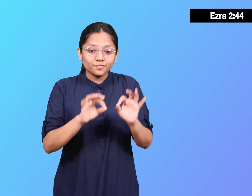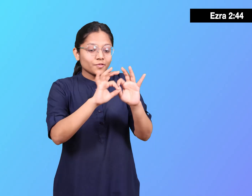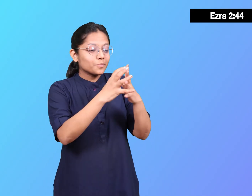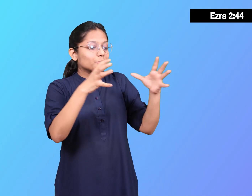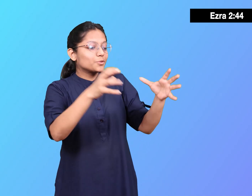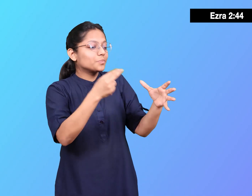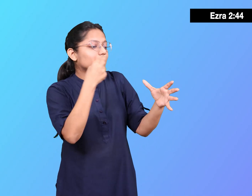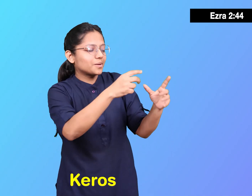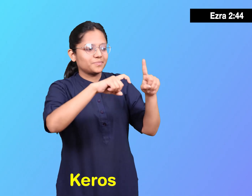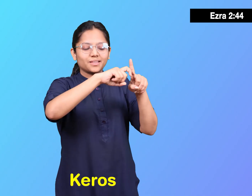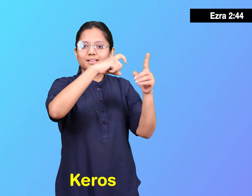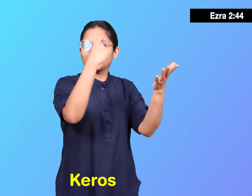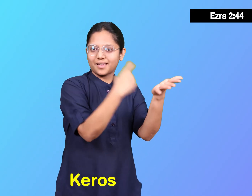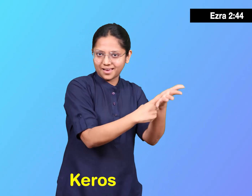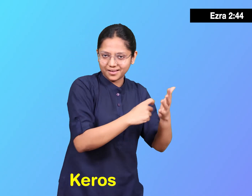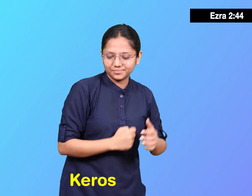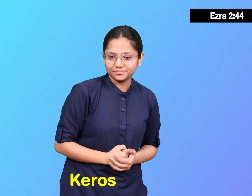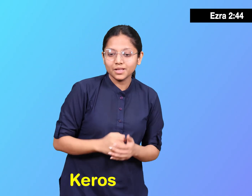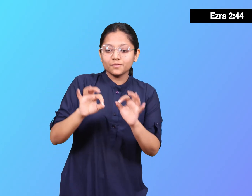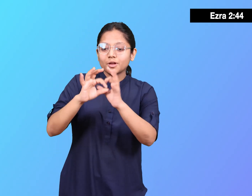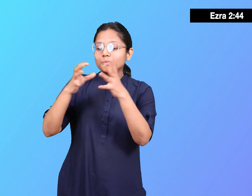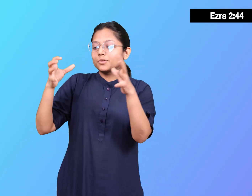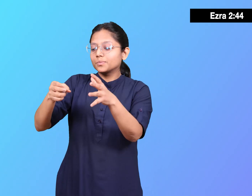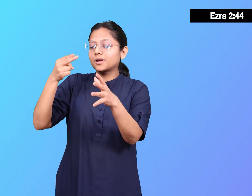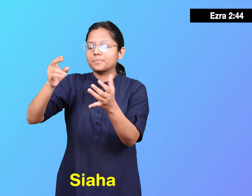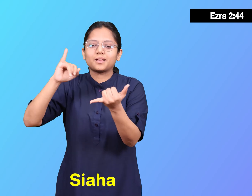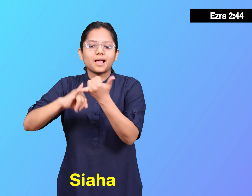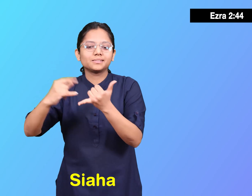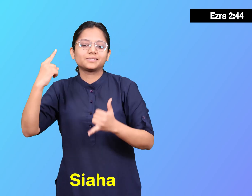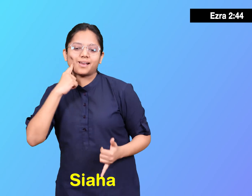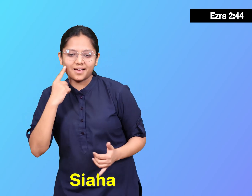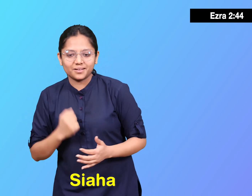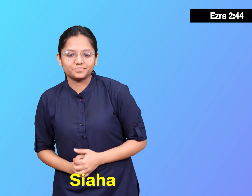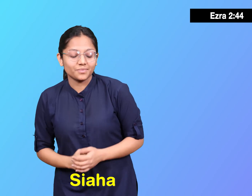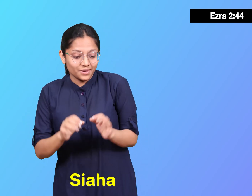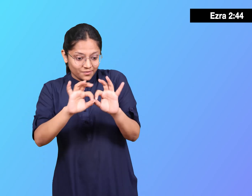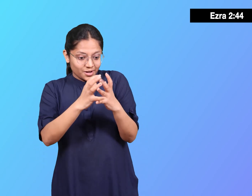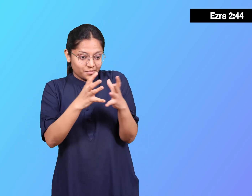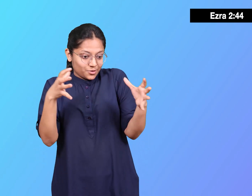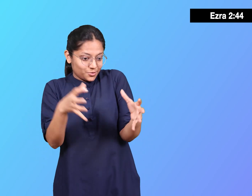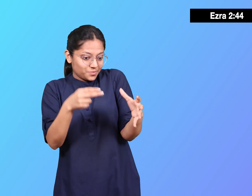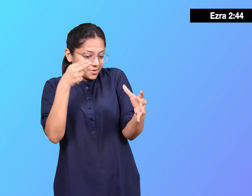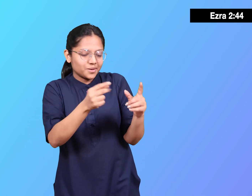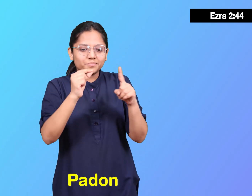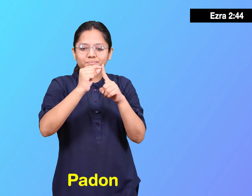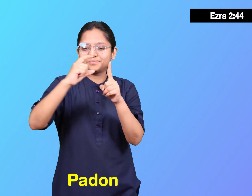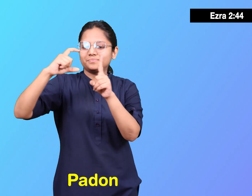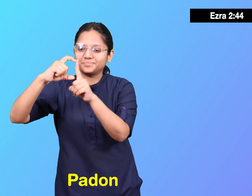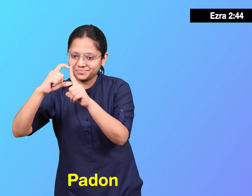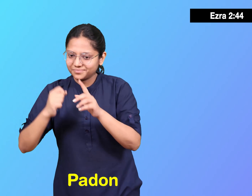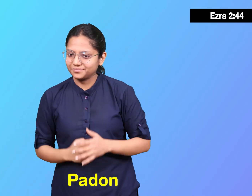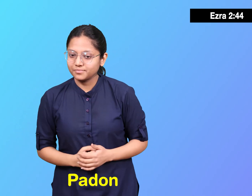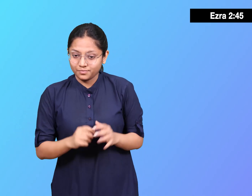Keros, Siaha, Padon,